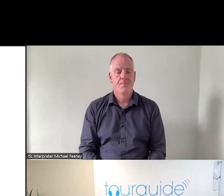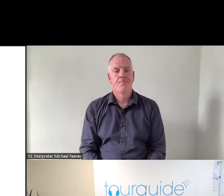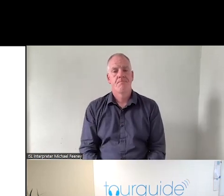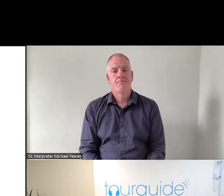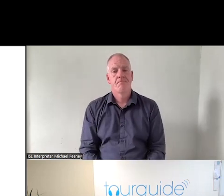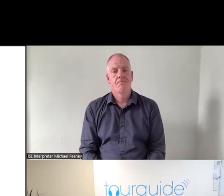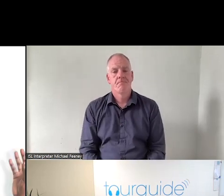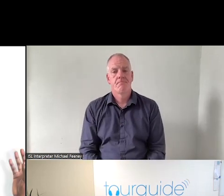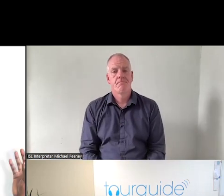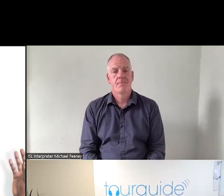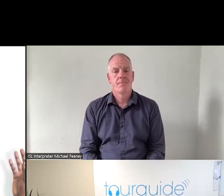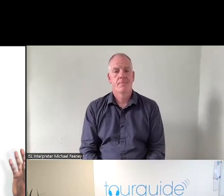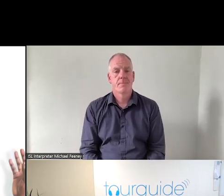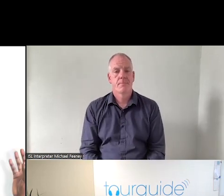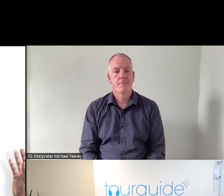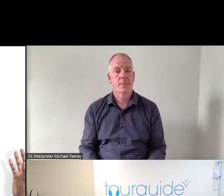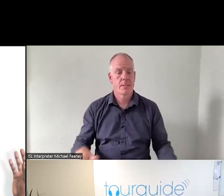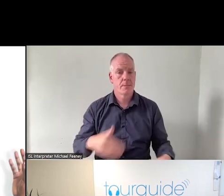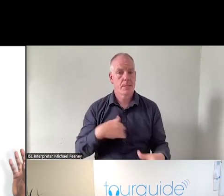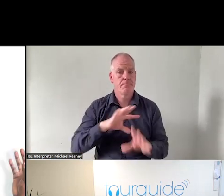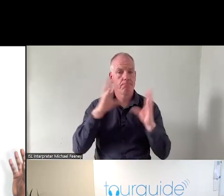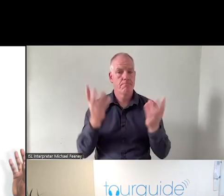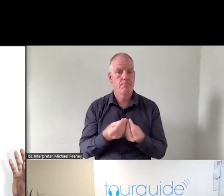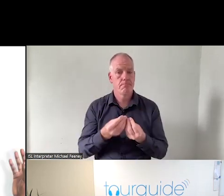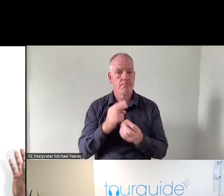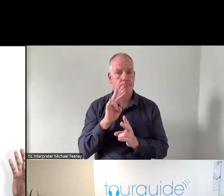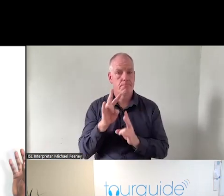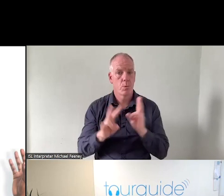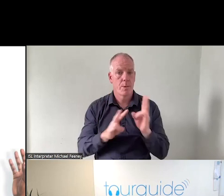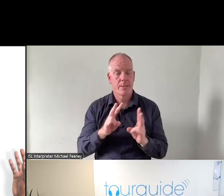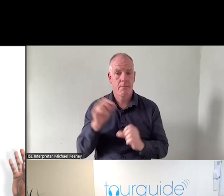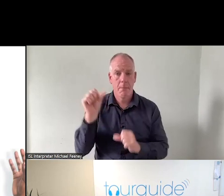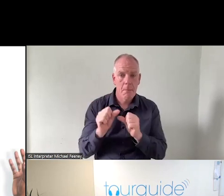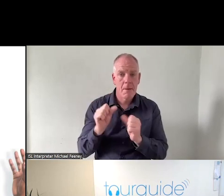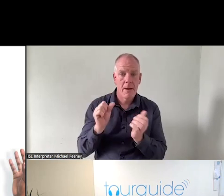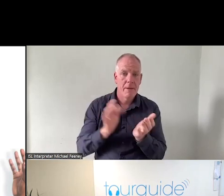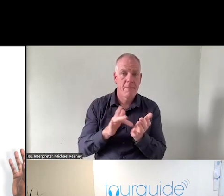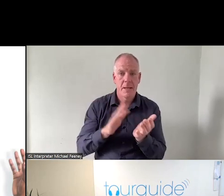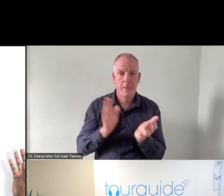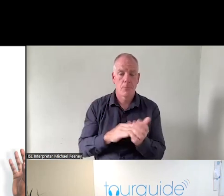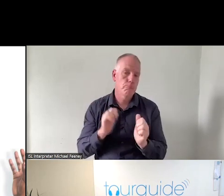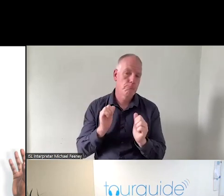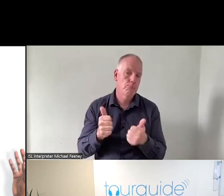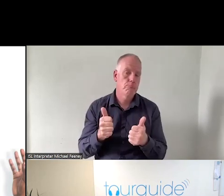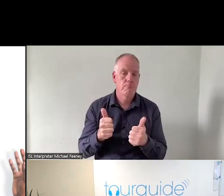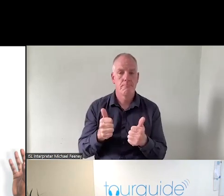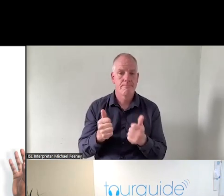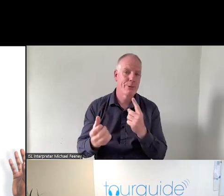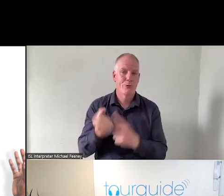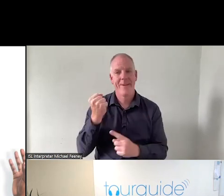And that brings me to the end. So, I've managed to do it within 15 minutes, which is an achievement for me!